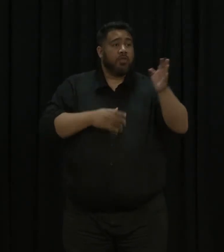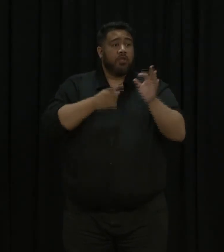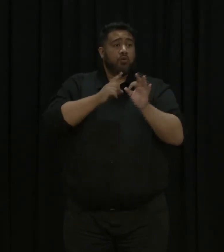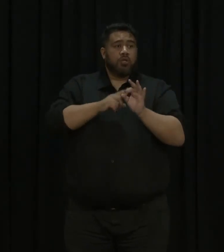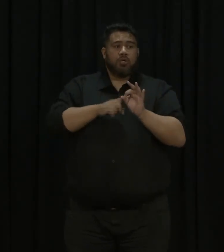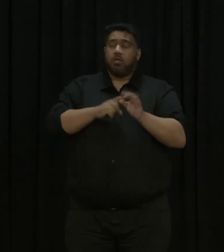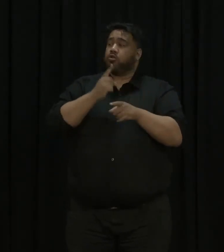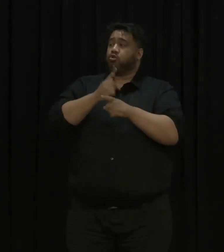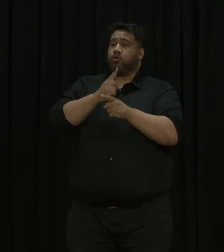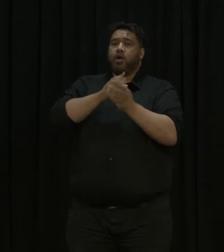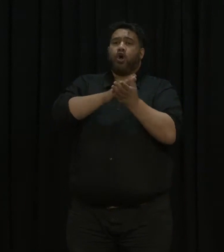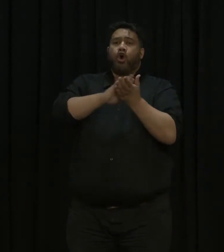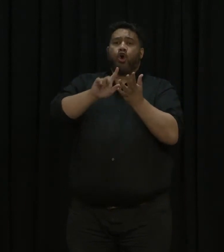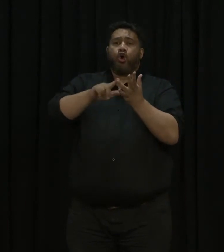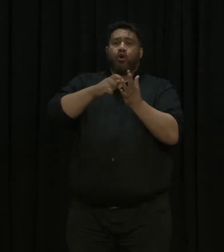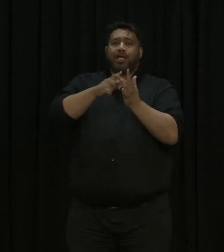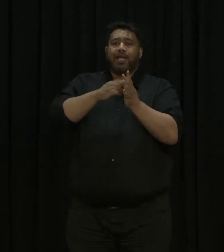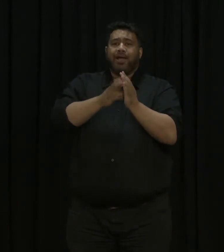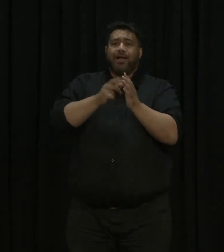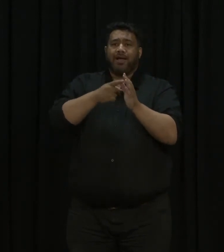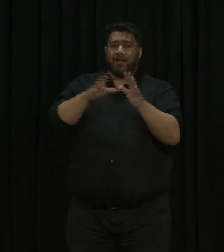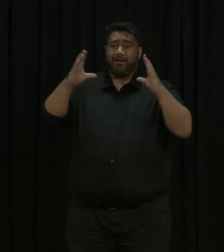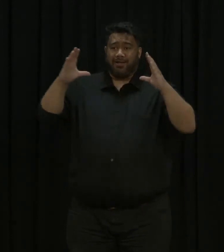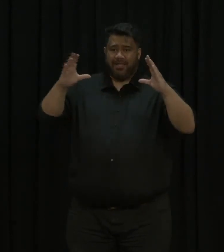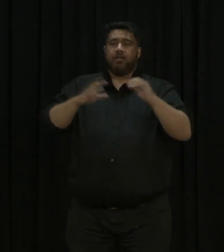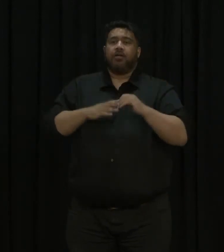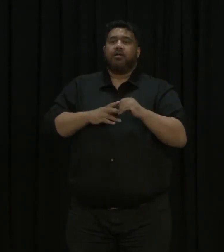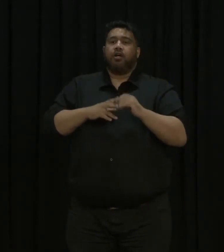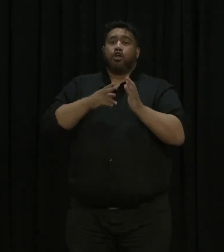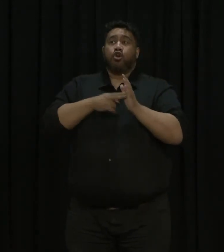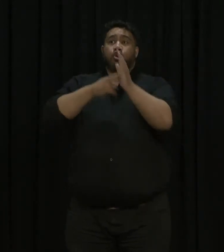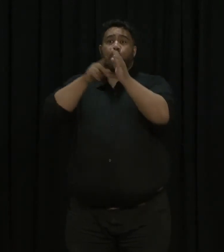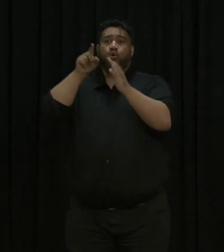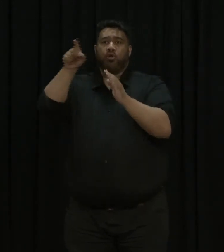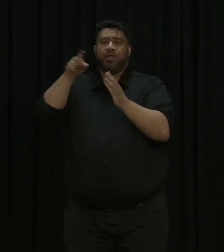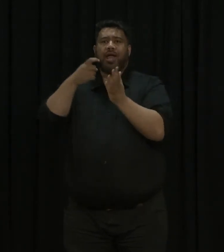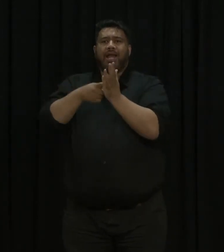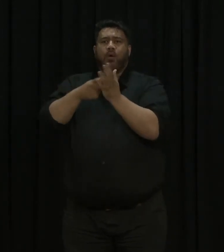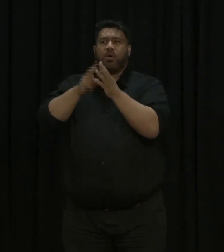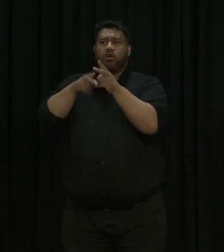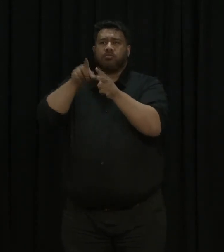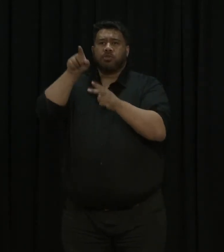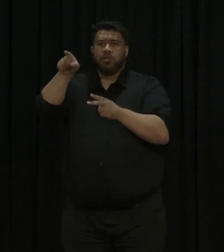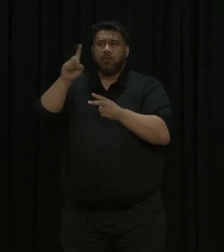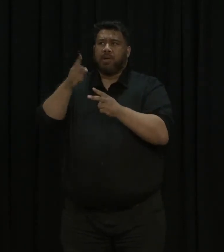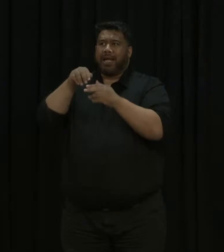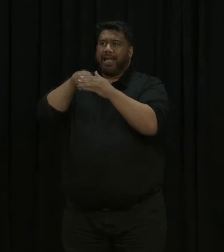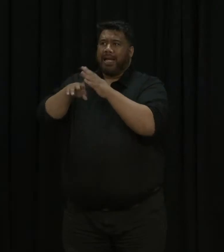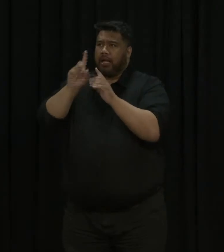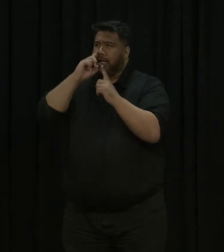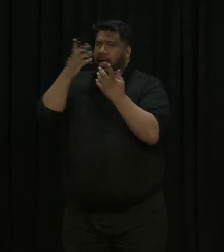being followed up as close contact. Reports on people saying, n